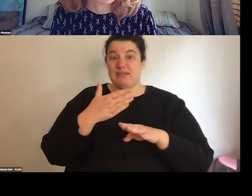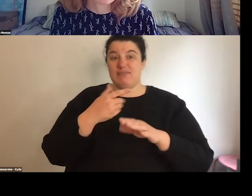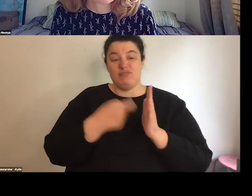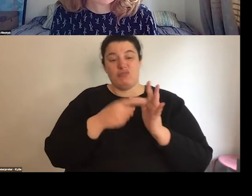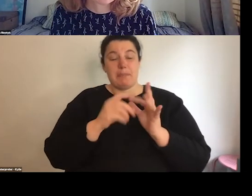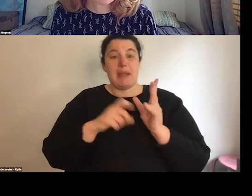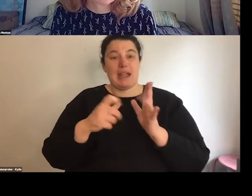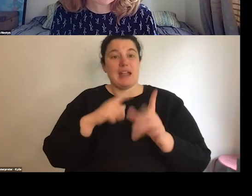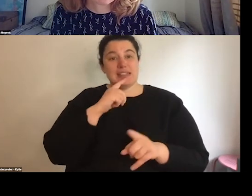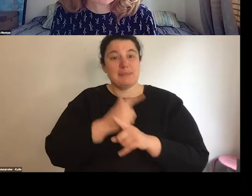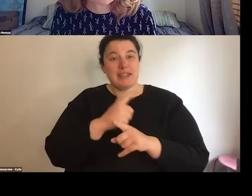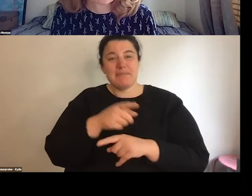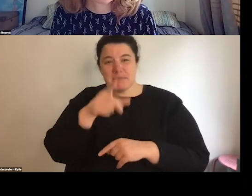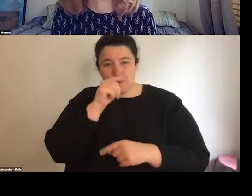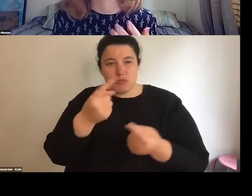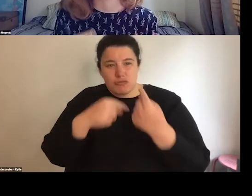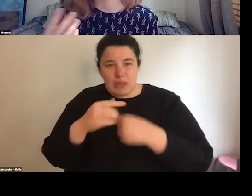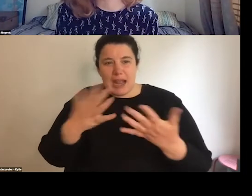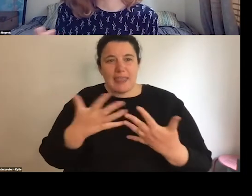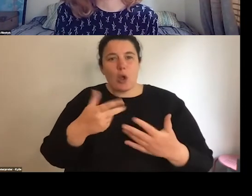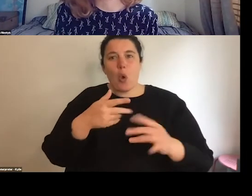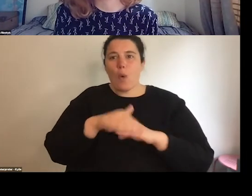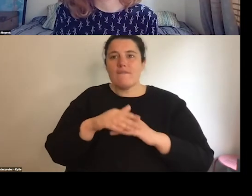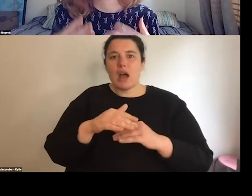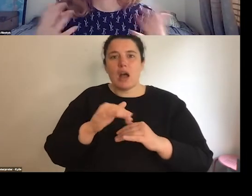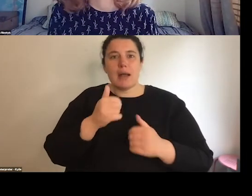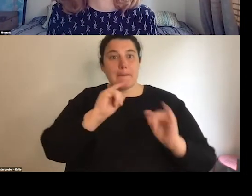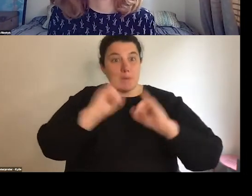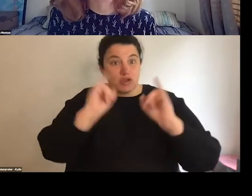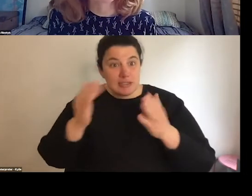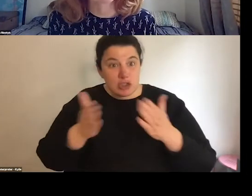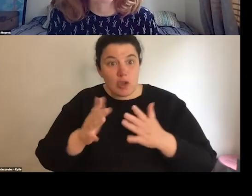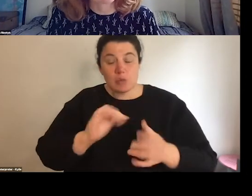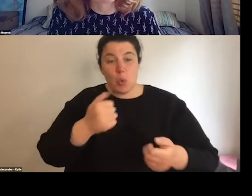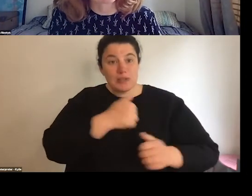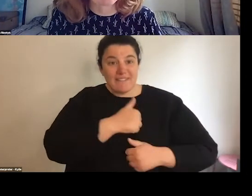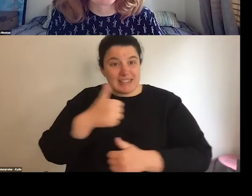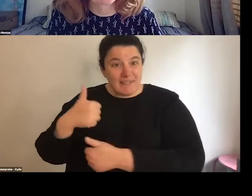of the Defence Forces or the emergency service where we've actually seen results from some of this work?